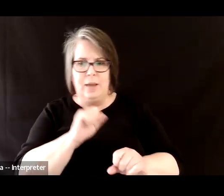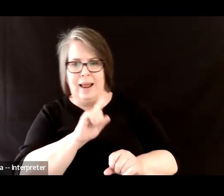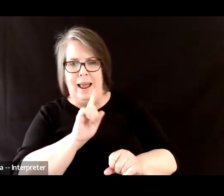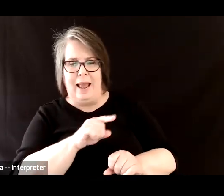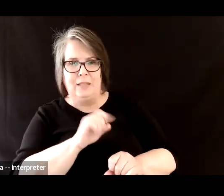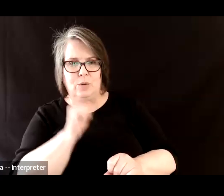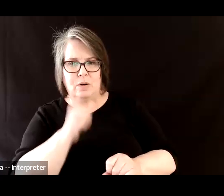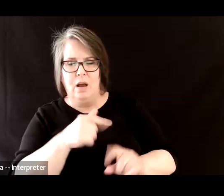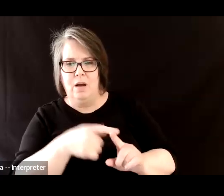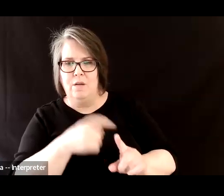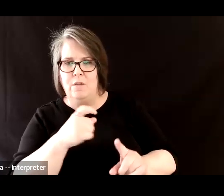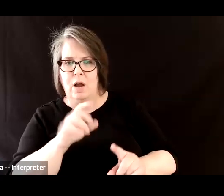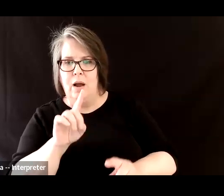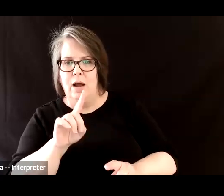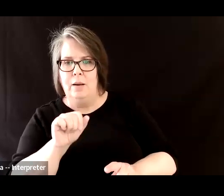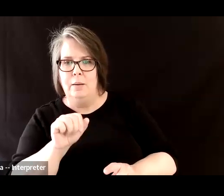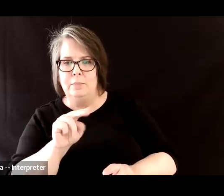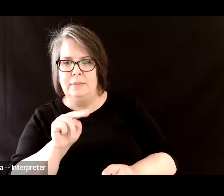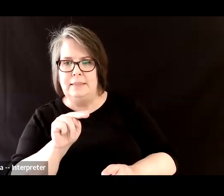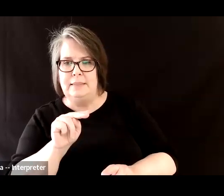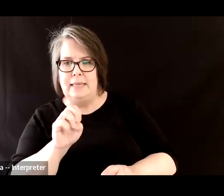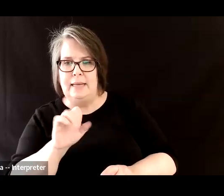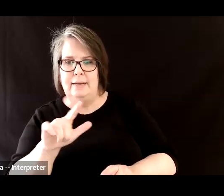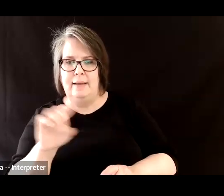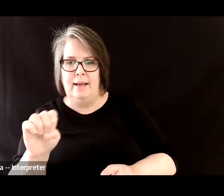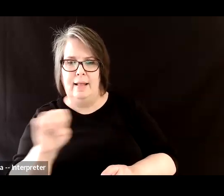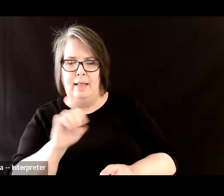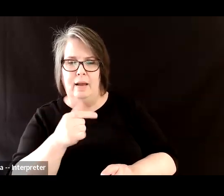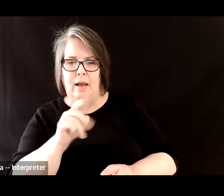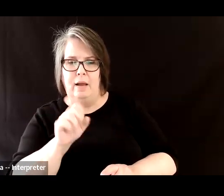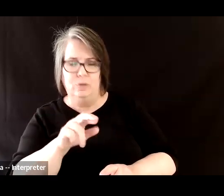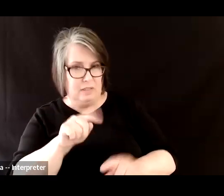This is from Danielle Gunter. The schemes have similar noise